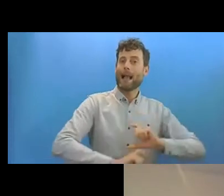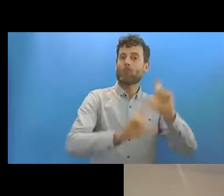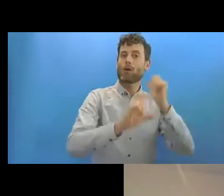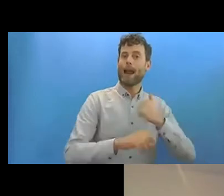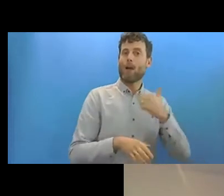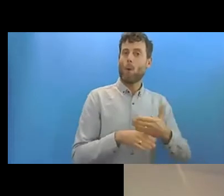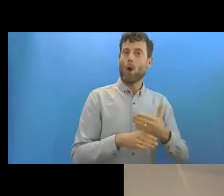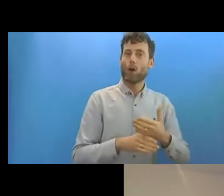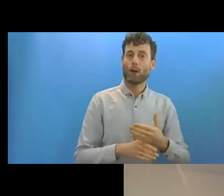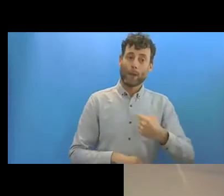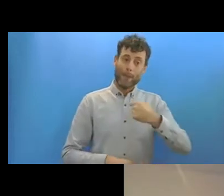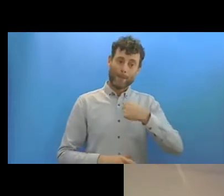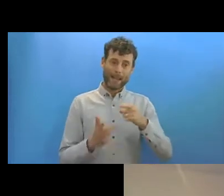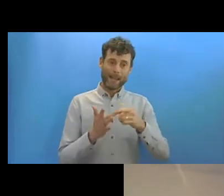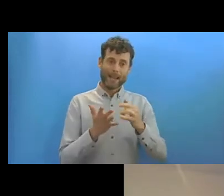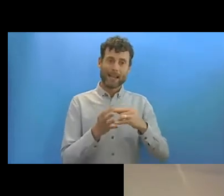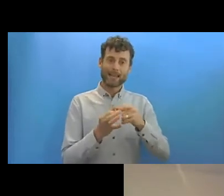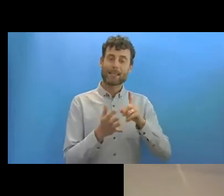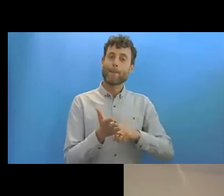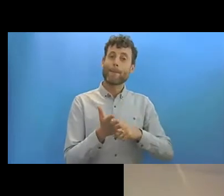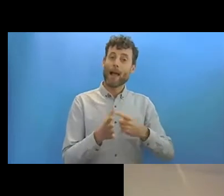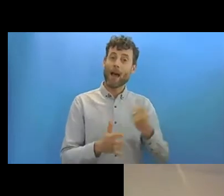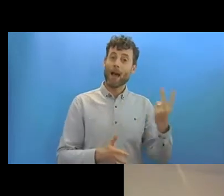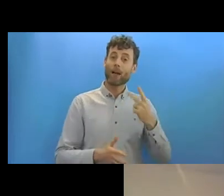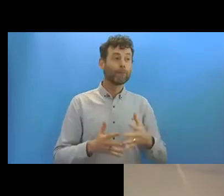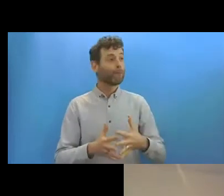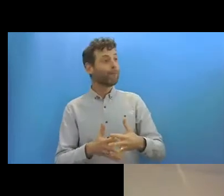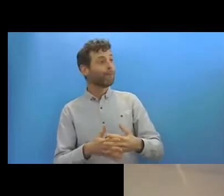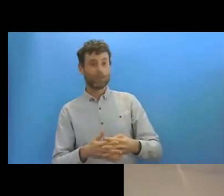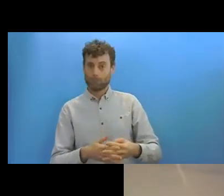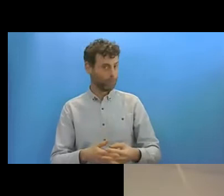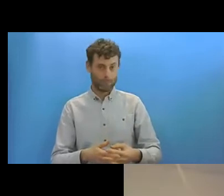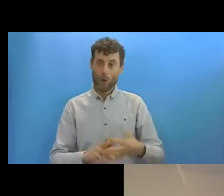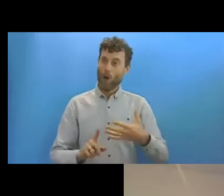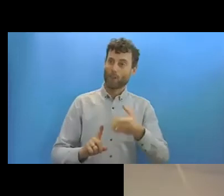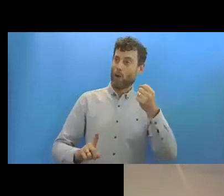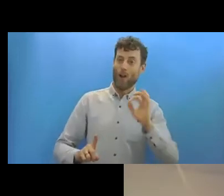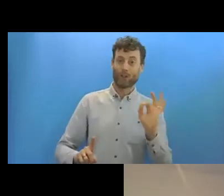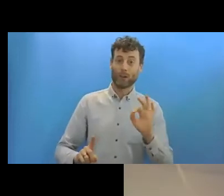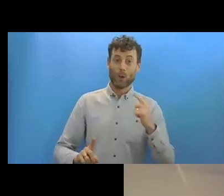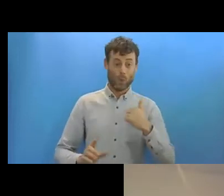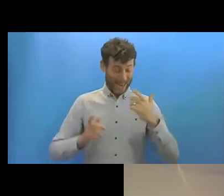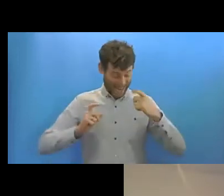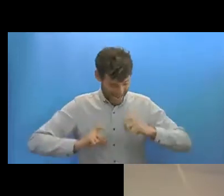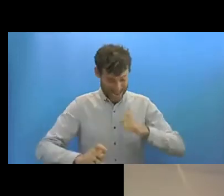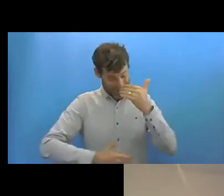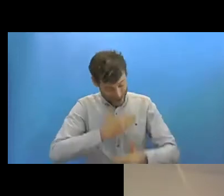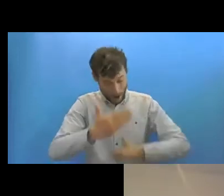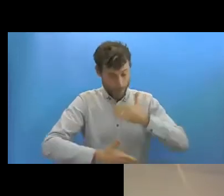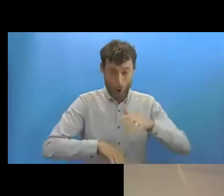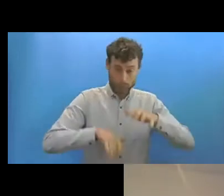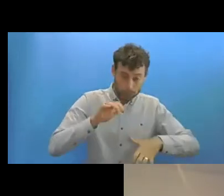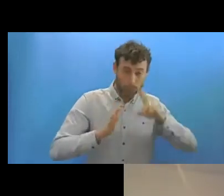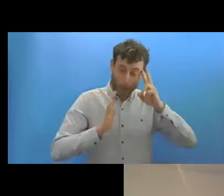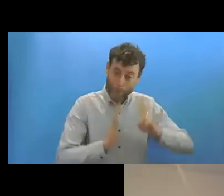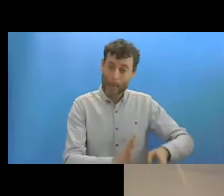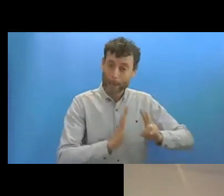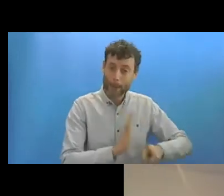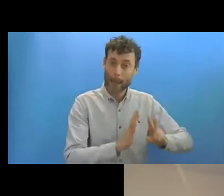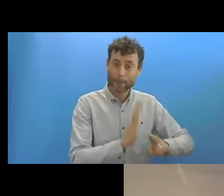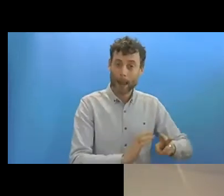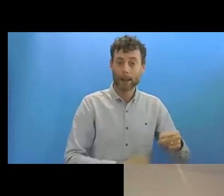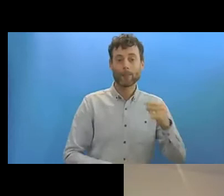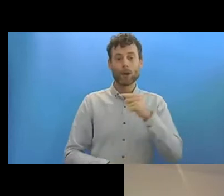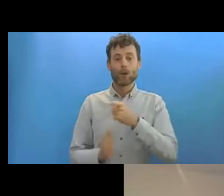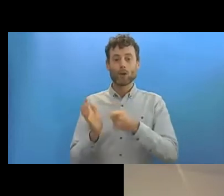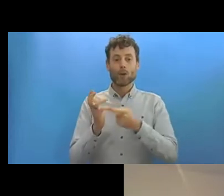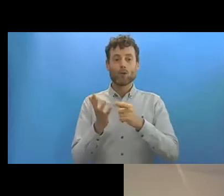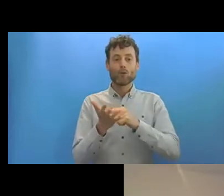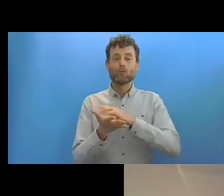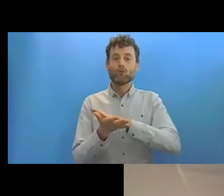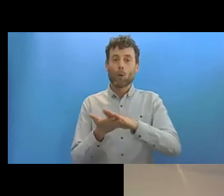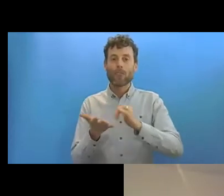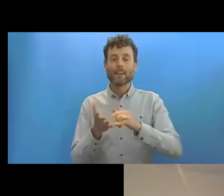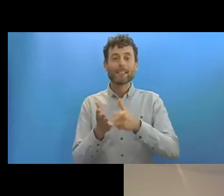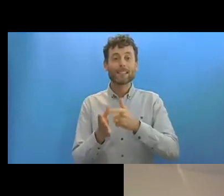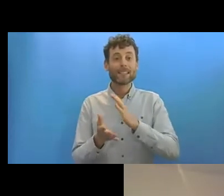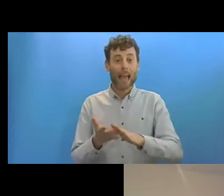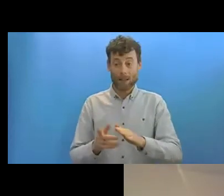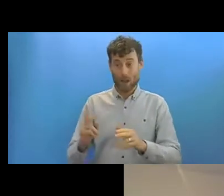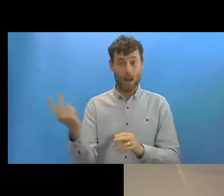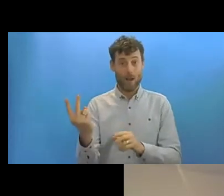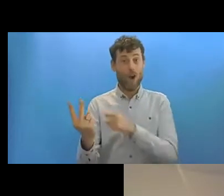very rarely twiddle thumbs! ISABELLA: Yeah, we don't have time for that!